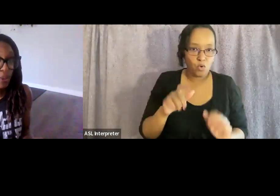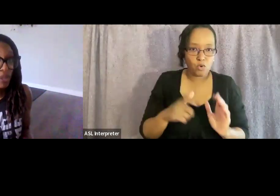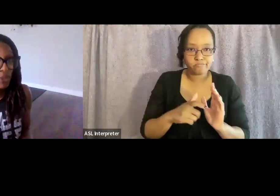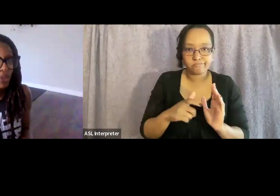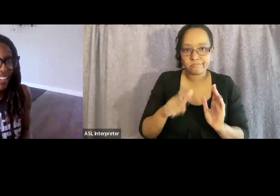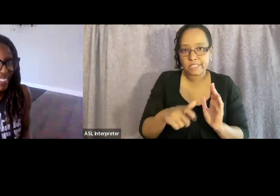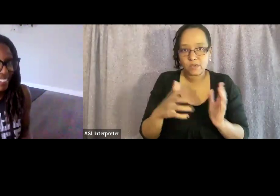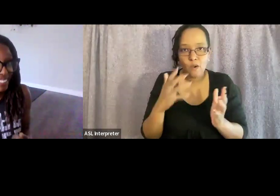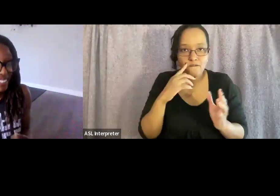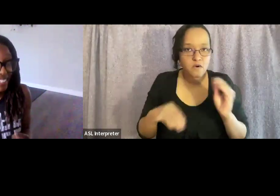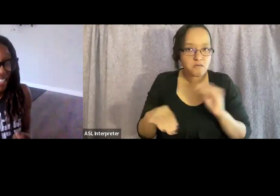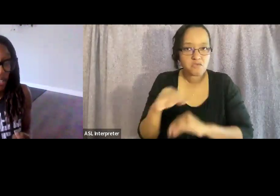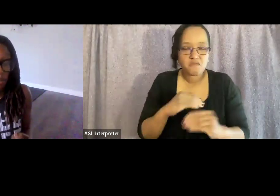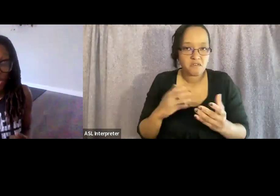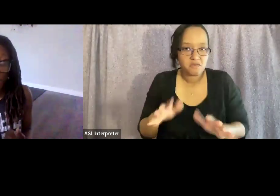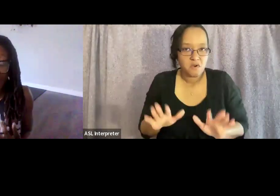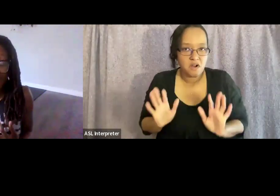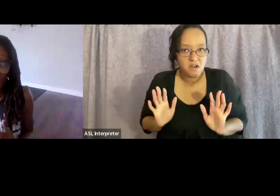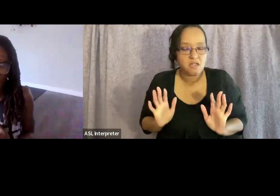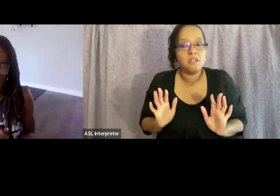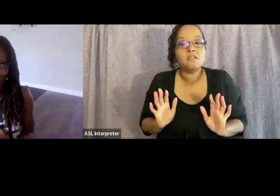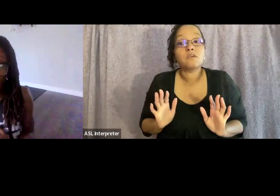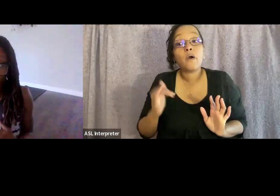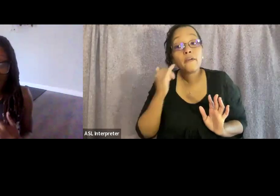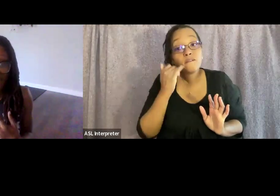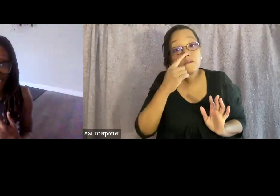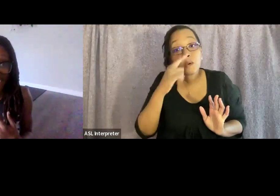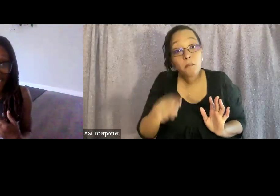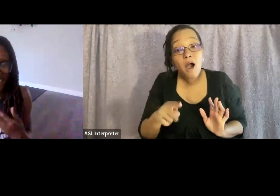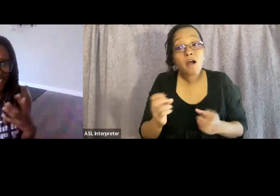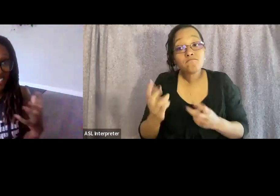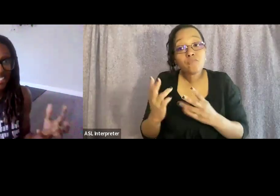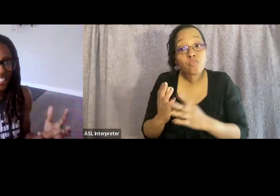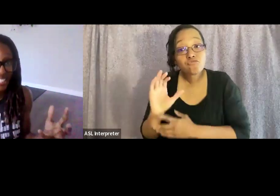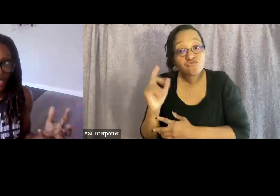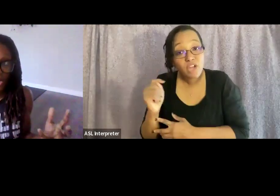So if you would like, you could put into the chat, if you want to stand, sit,